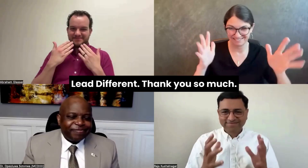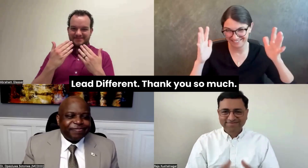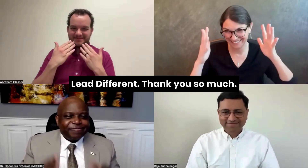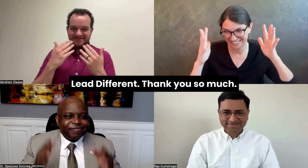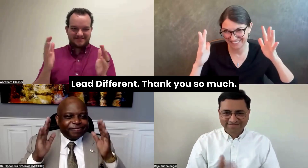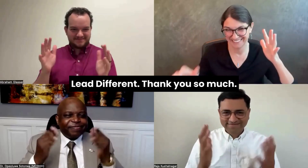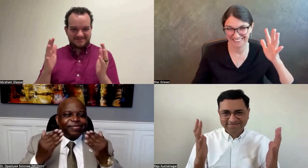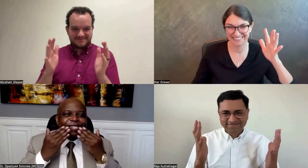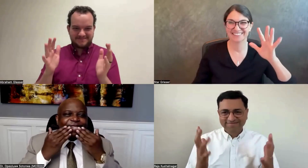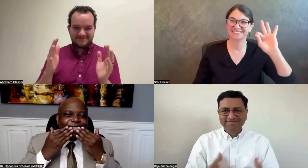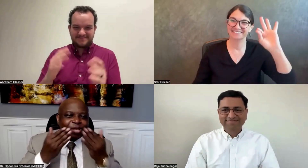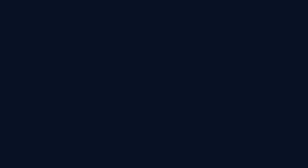Thank you.